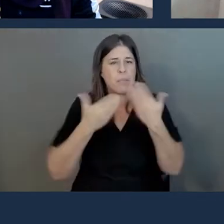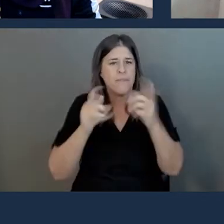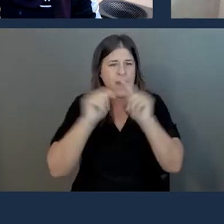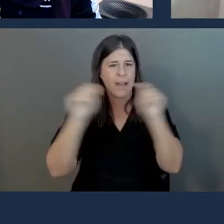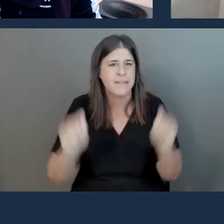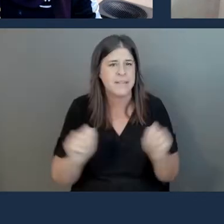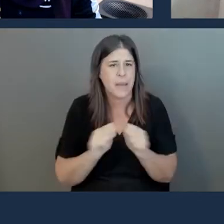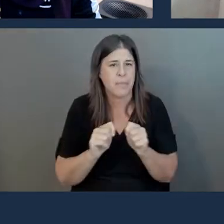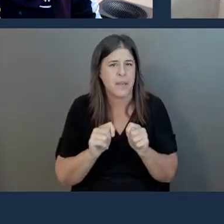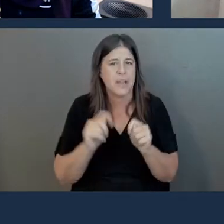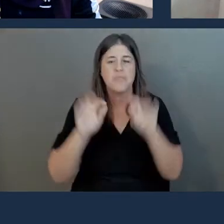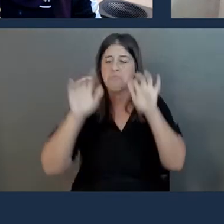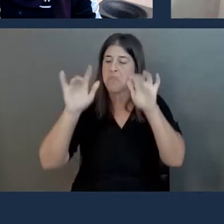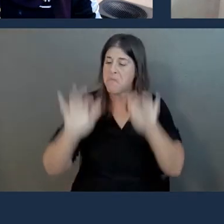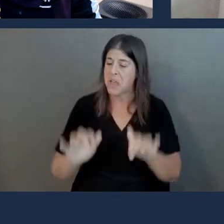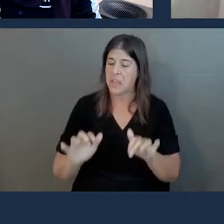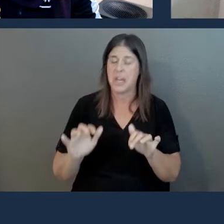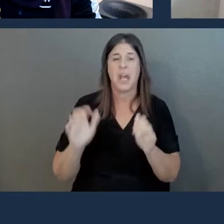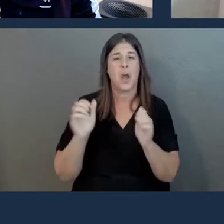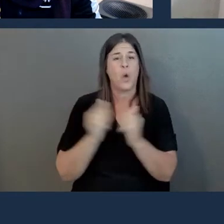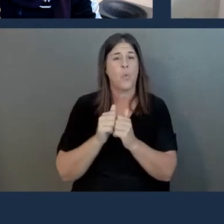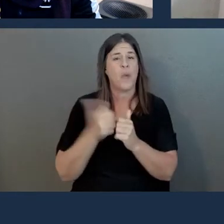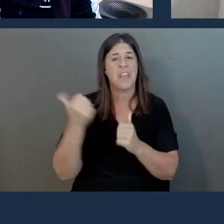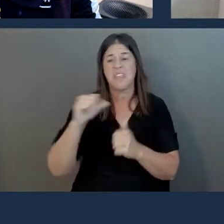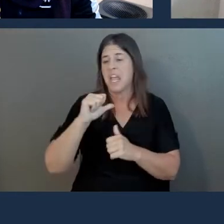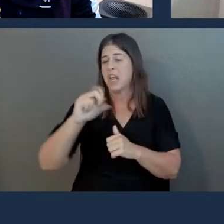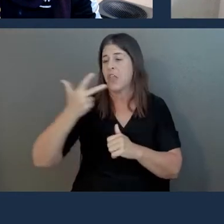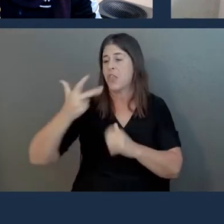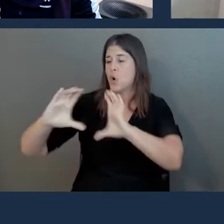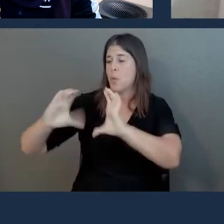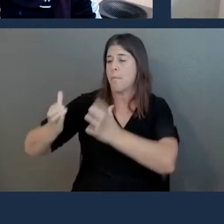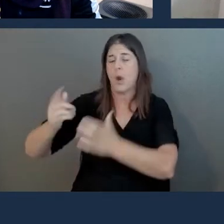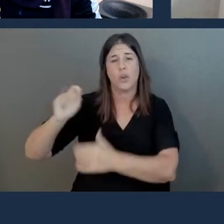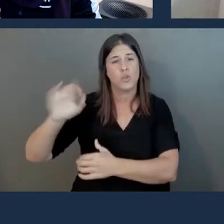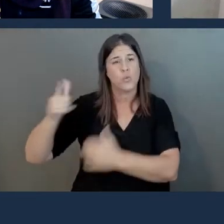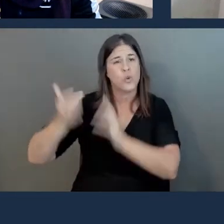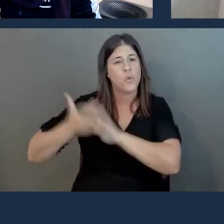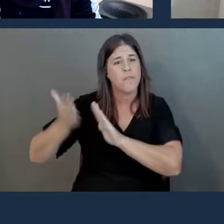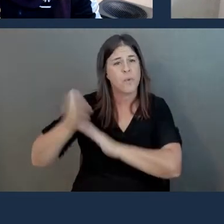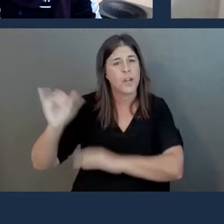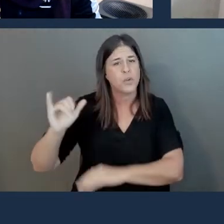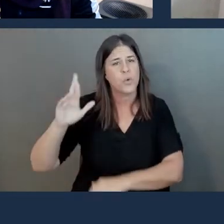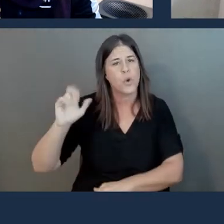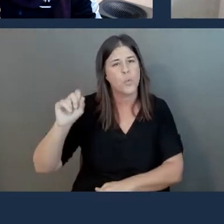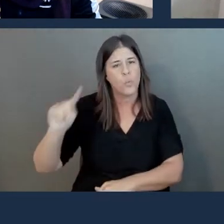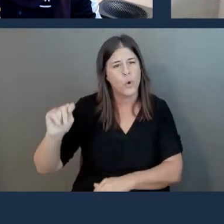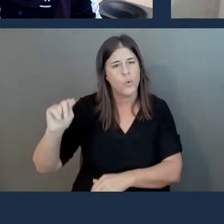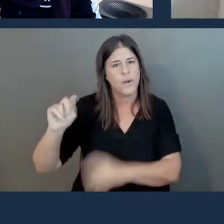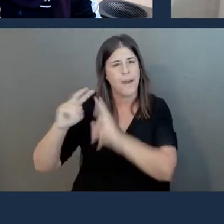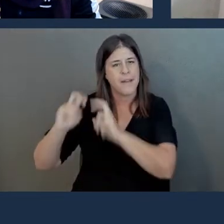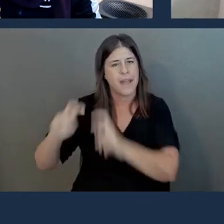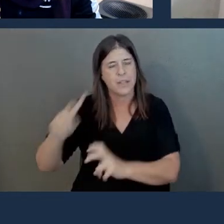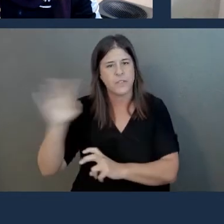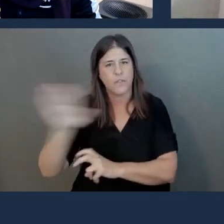fill it out with any of the third party tool you may have run, to do the analysis of your server, you may have done some random analysis,